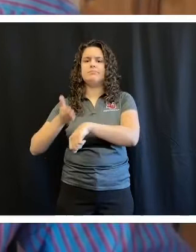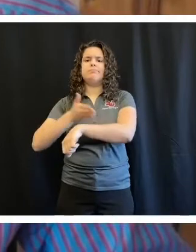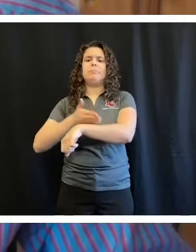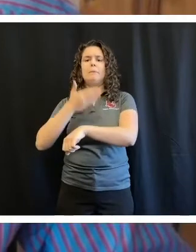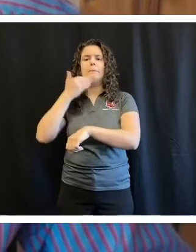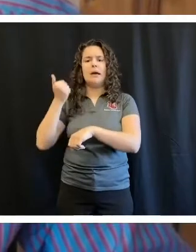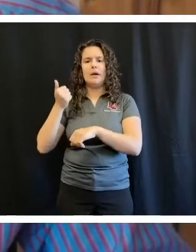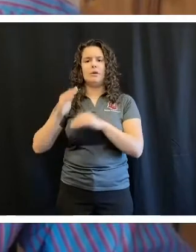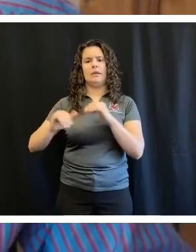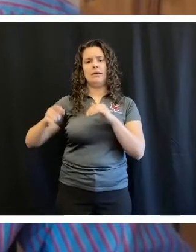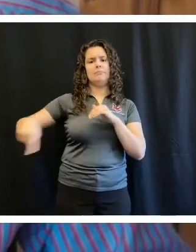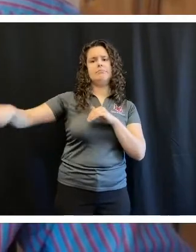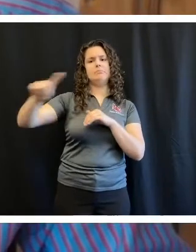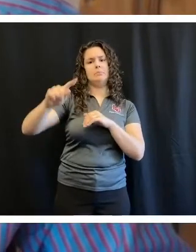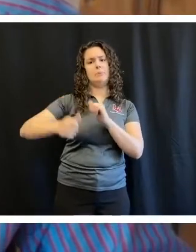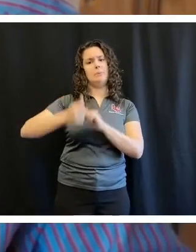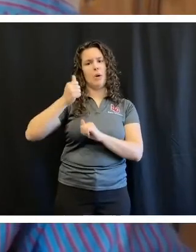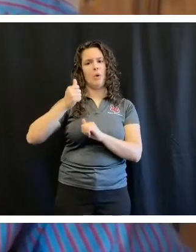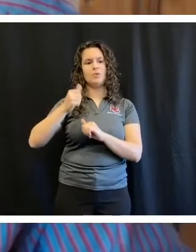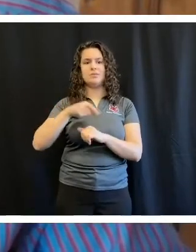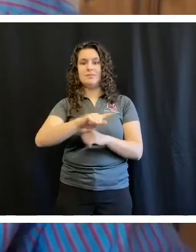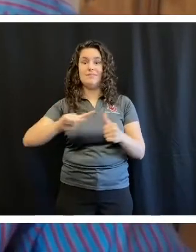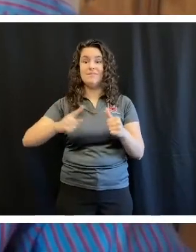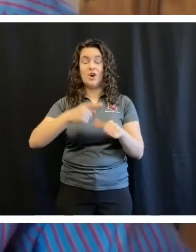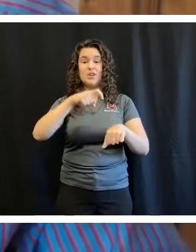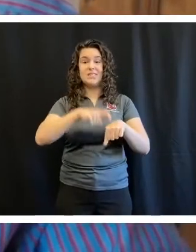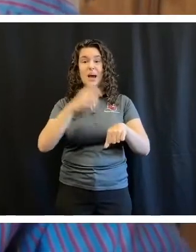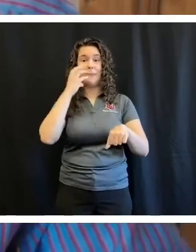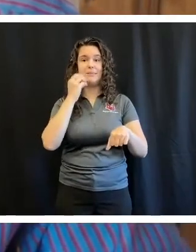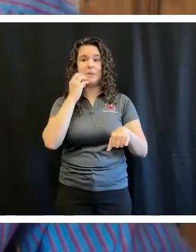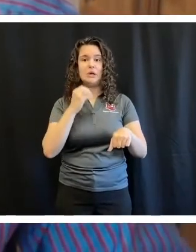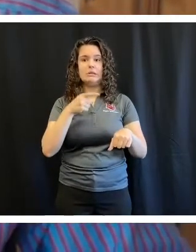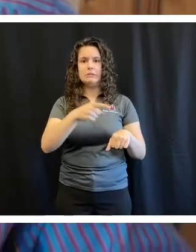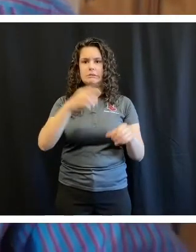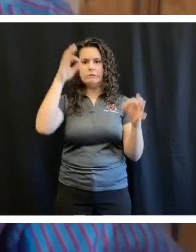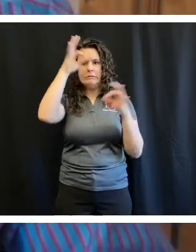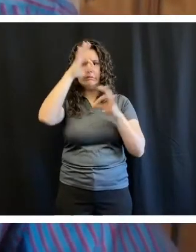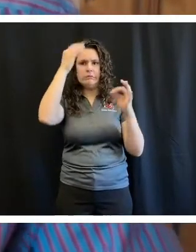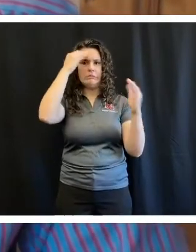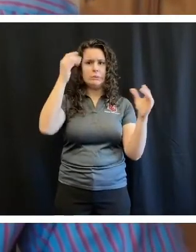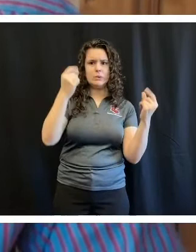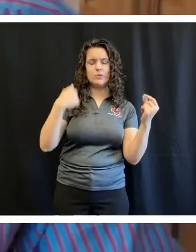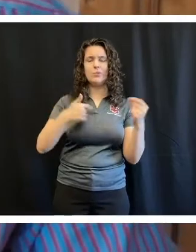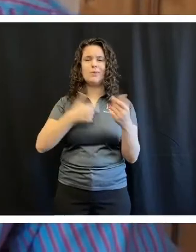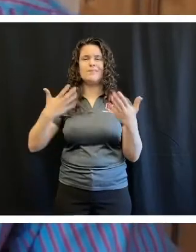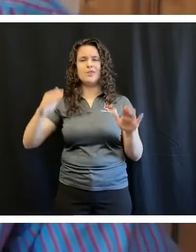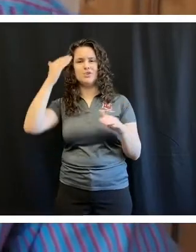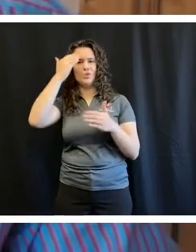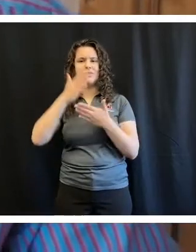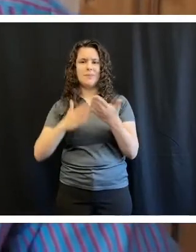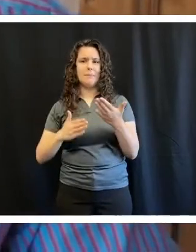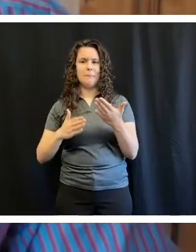that are first-time providers in this space. So, George, clearly there have been challenges